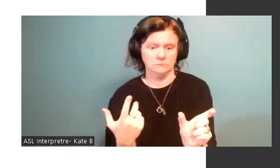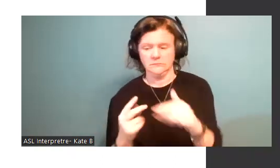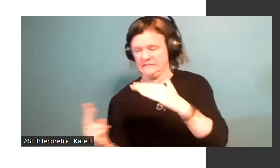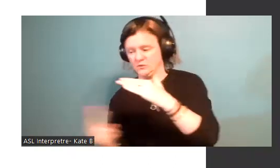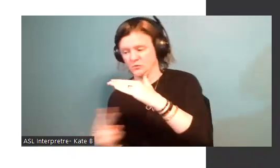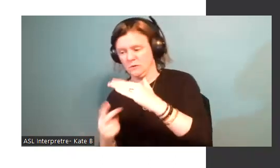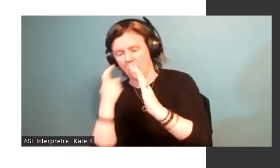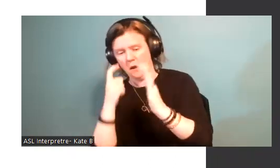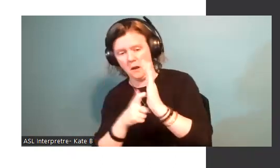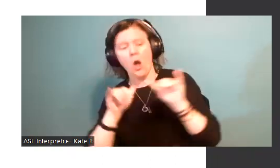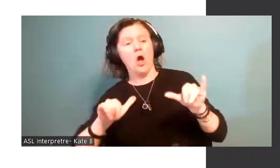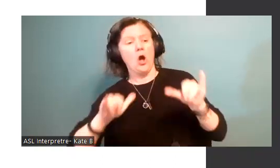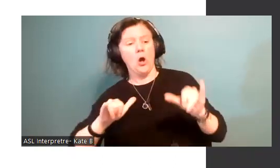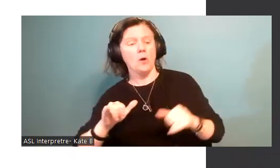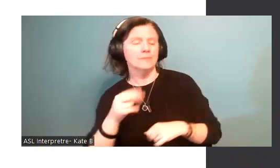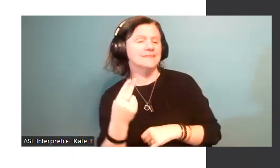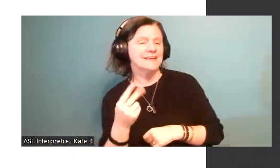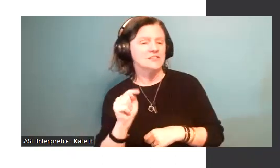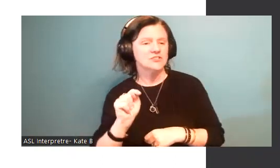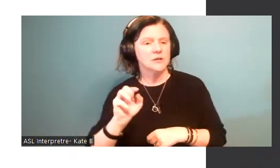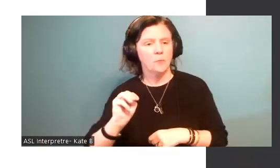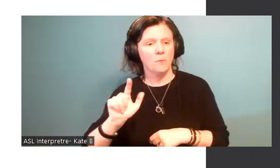thought it was. I mentioned earlier, role equals